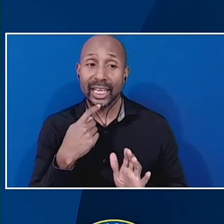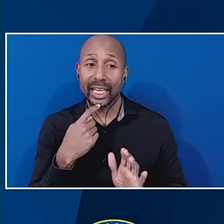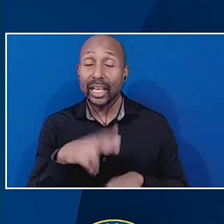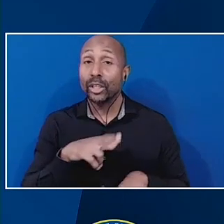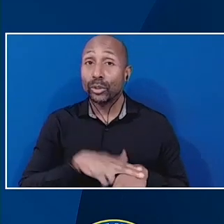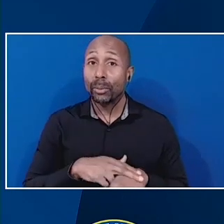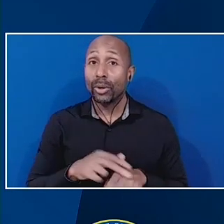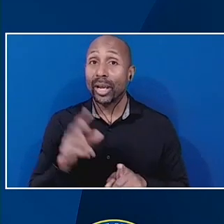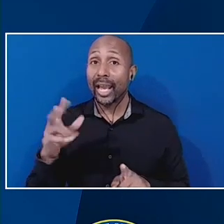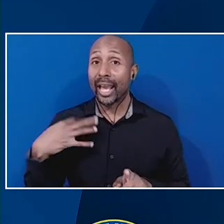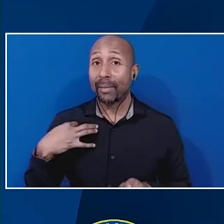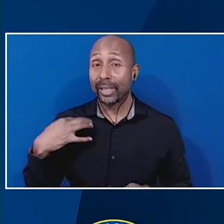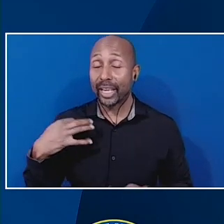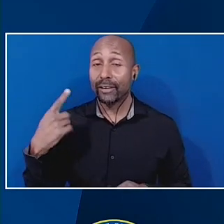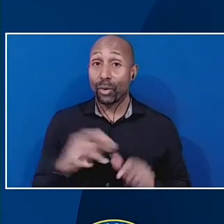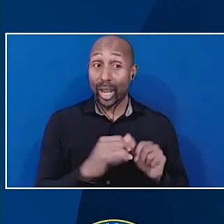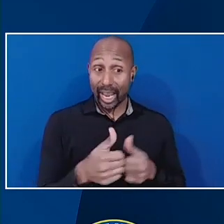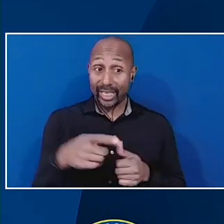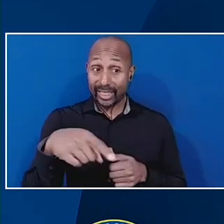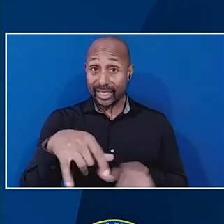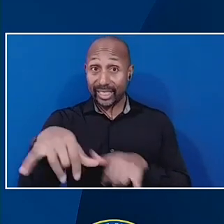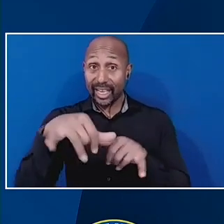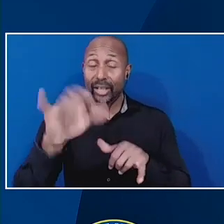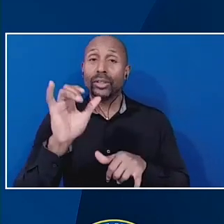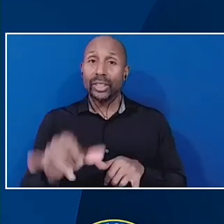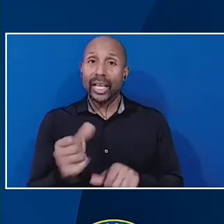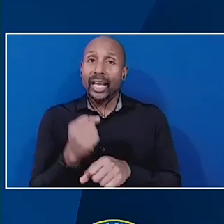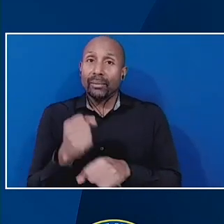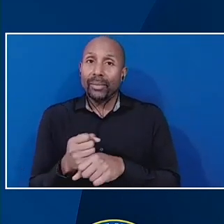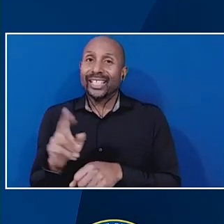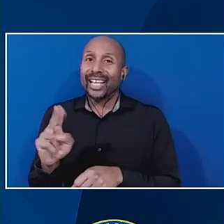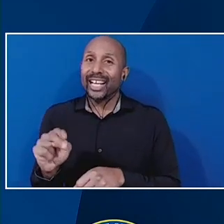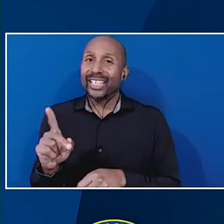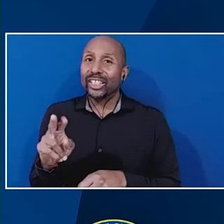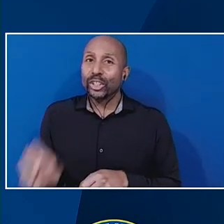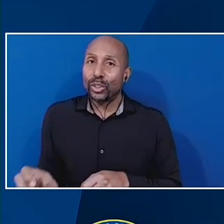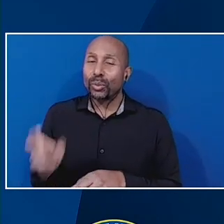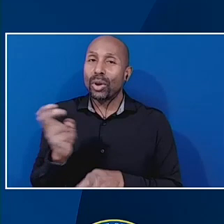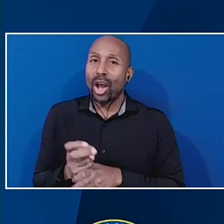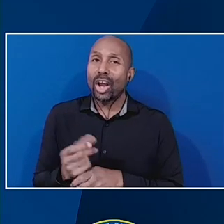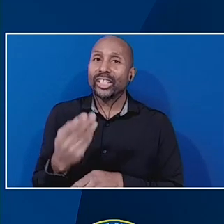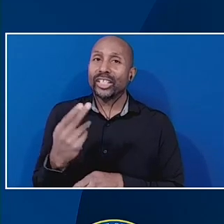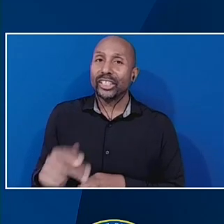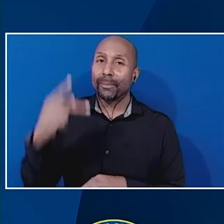creates an undue hardship on students. I honestly don't know what that means, but it seems like it could- and I'd be